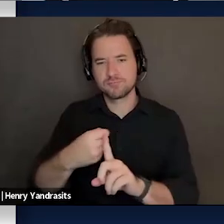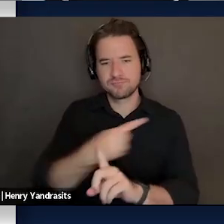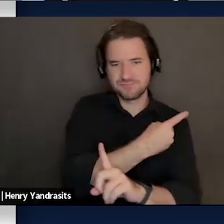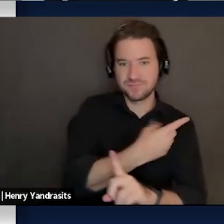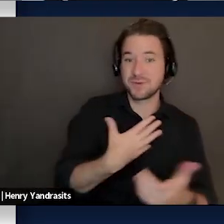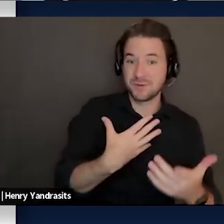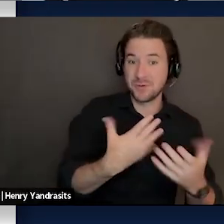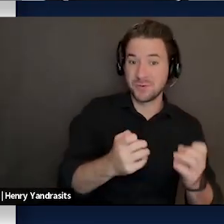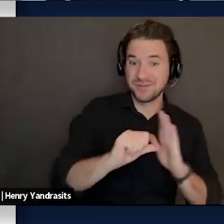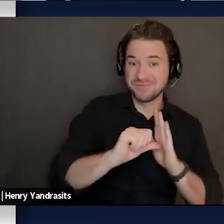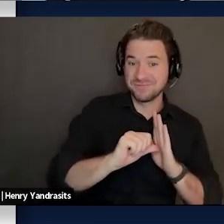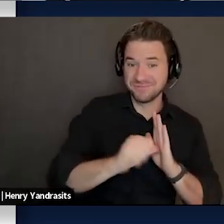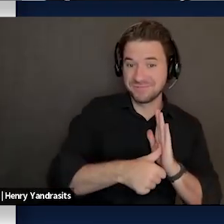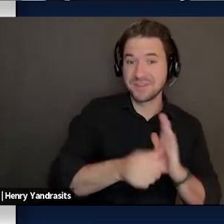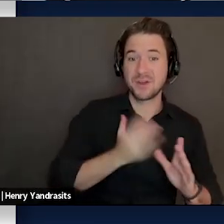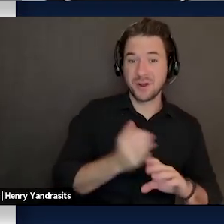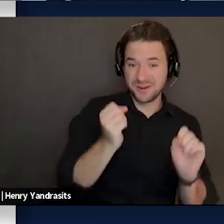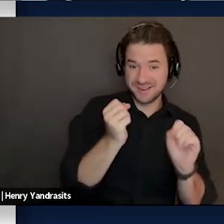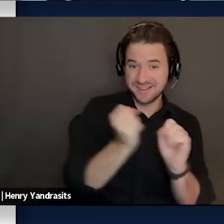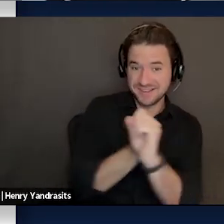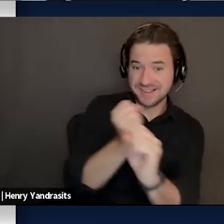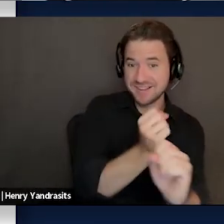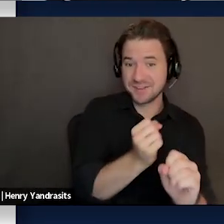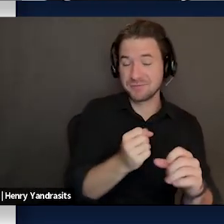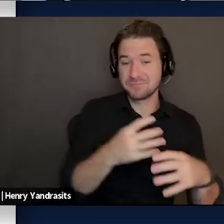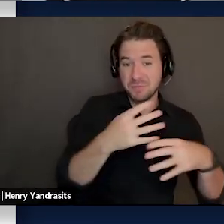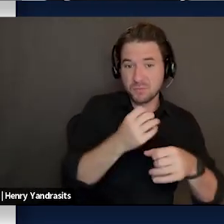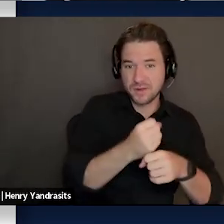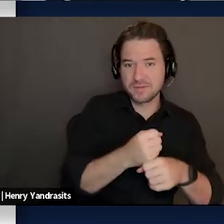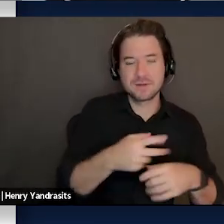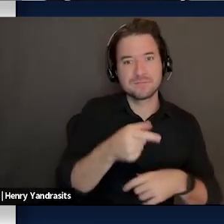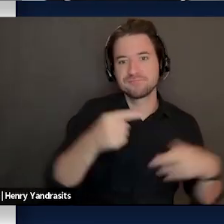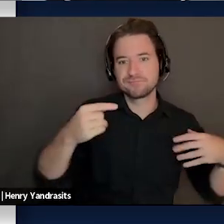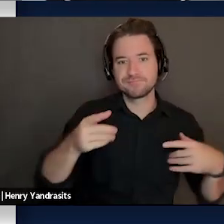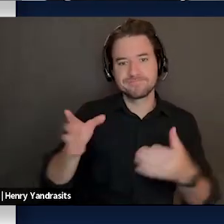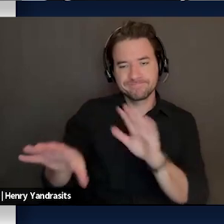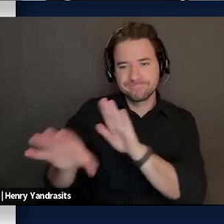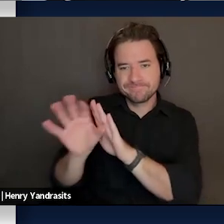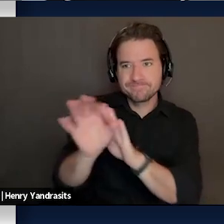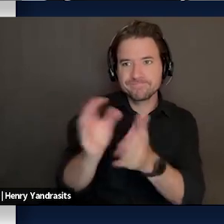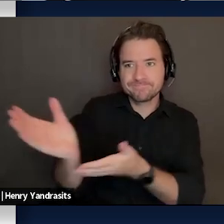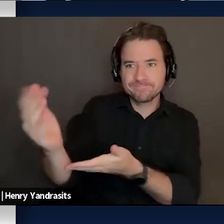to highlight our statistical briefs. These are very concise summaries of findings from the different data sets.